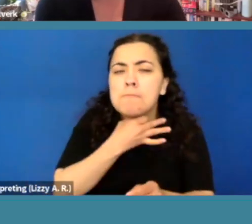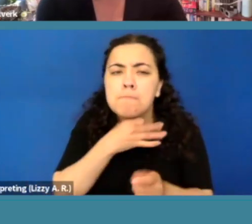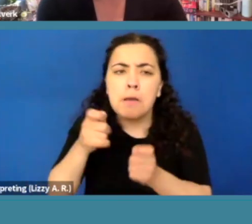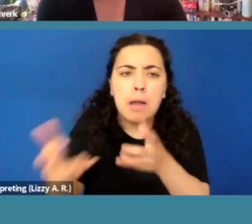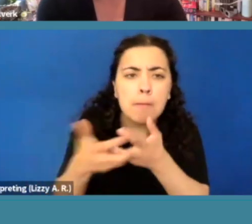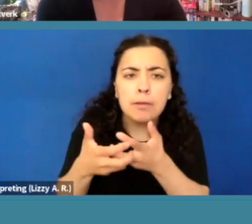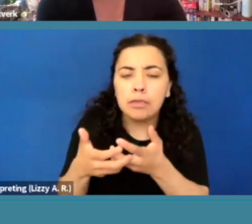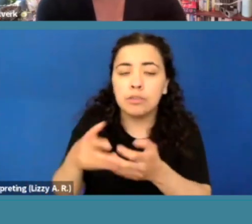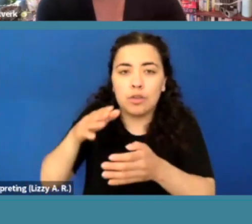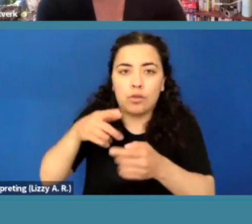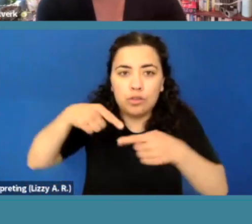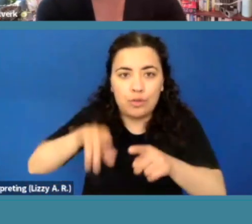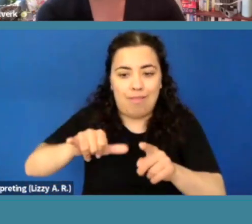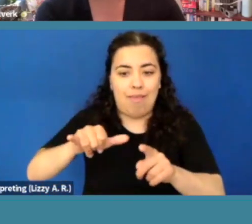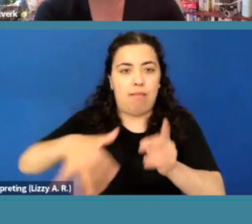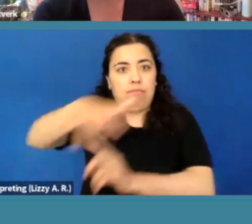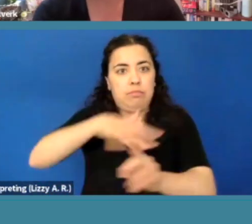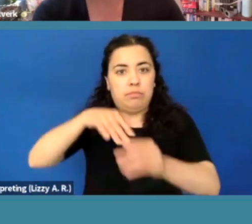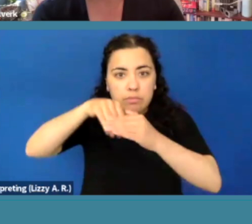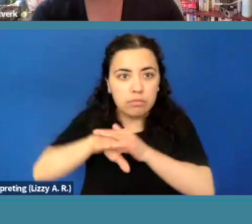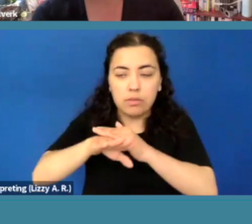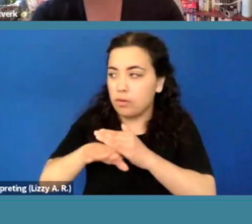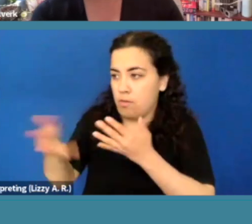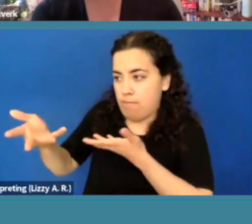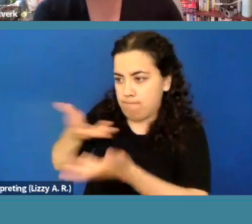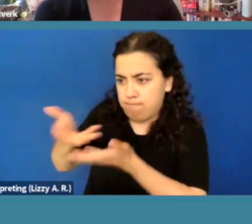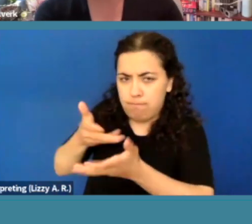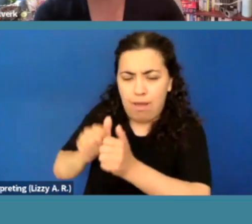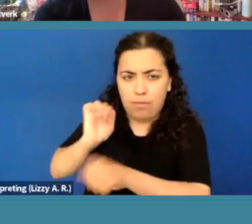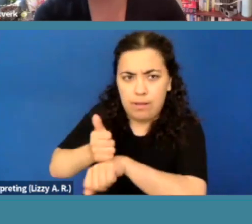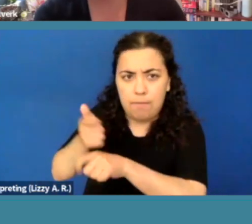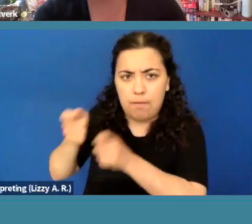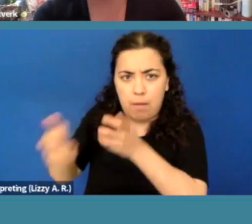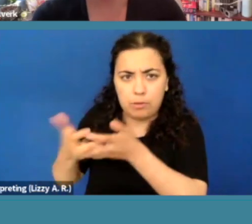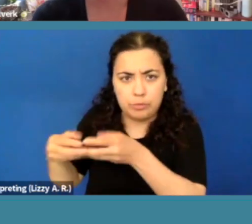on setting up accommodations. What are important things to consider?